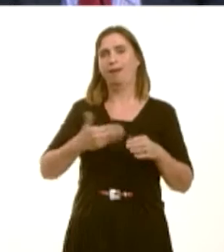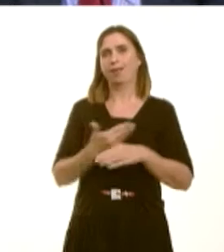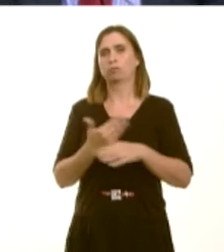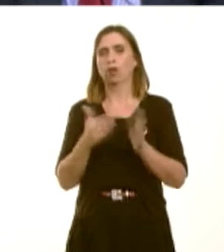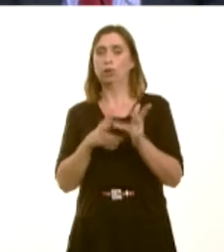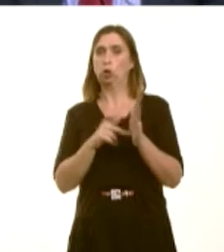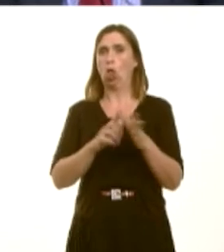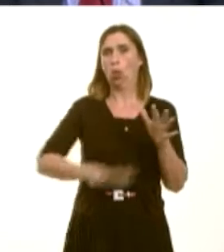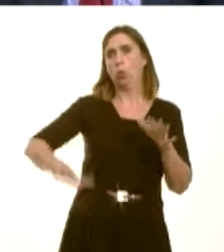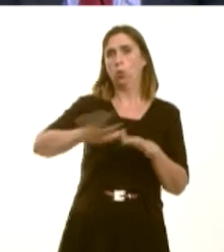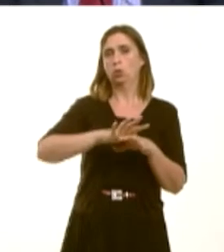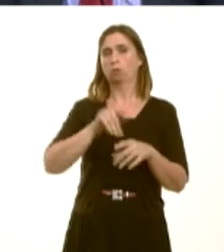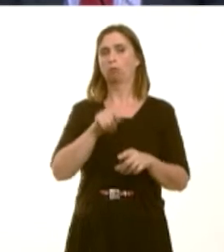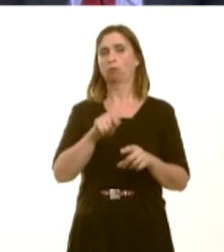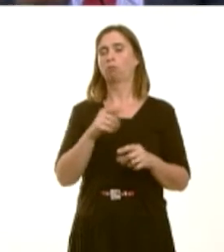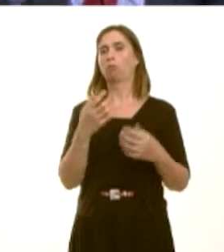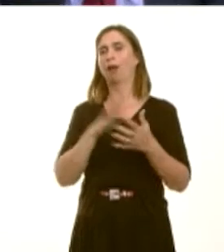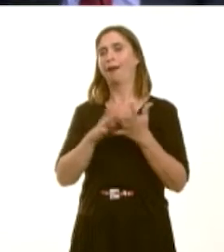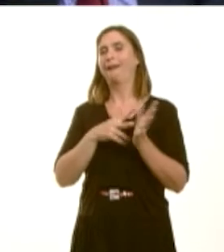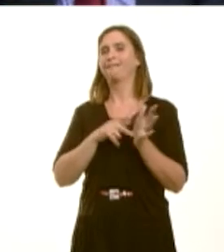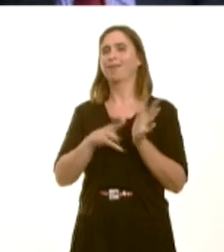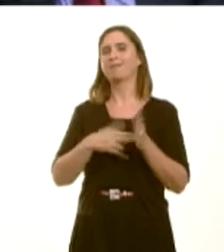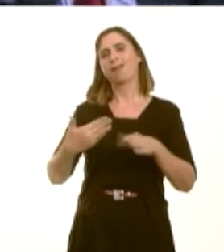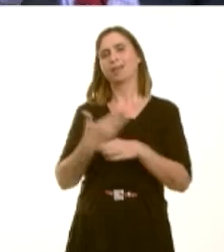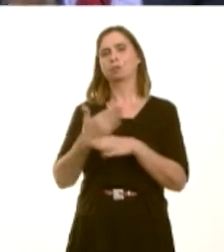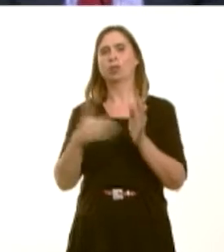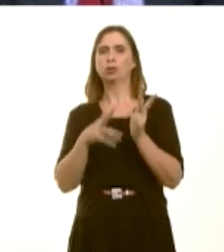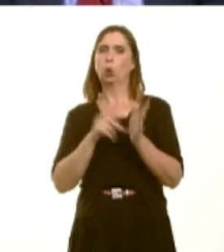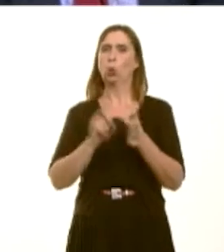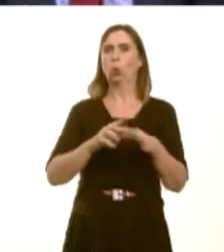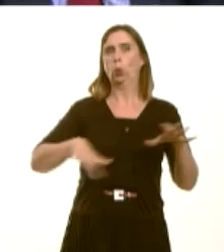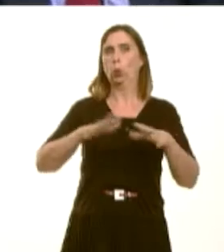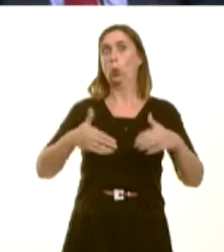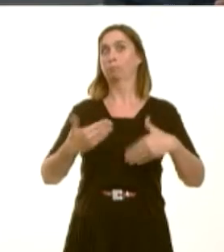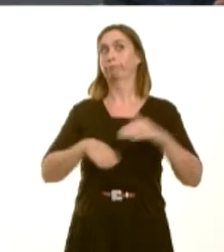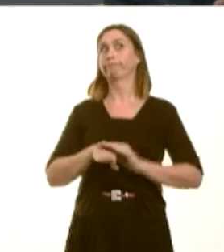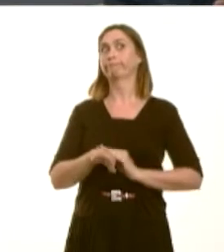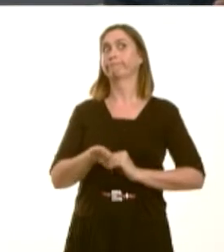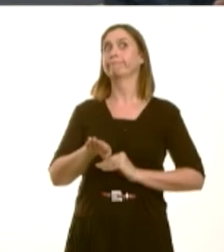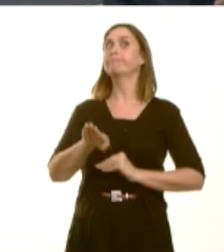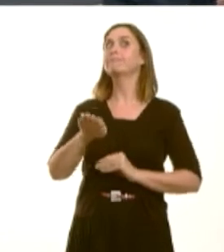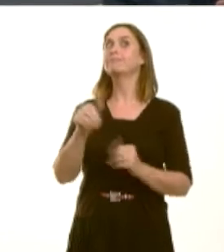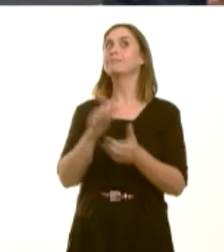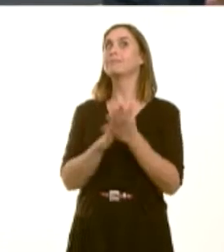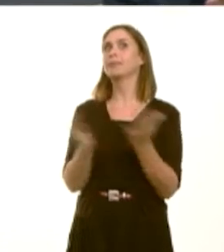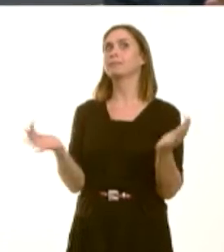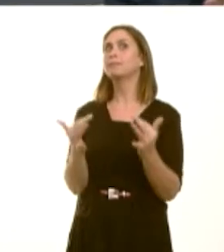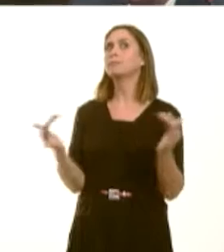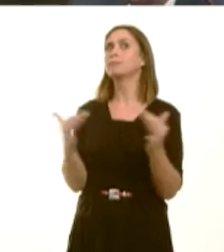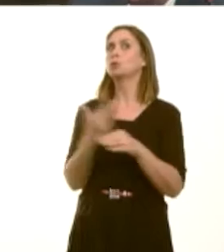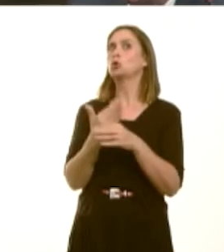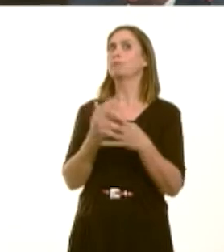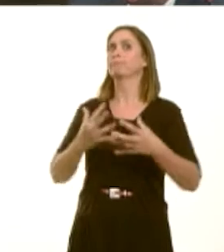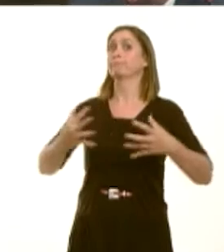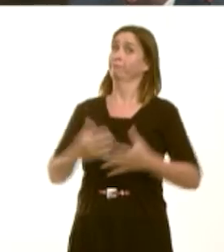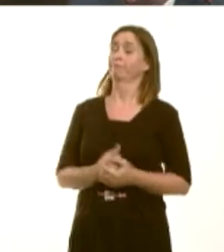It shows that the Haven enterprise zone is moving in the right direction in terms of